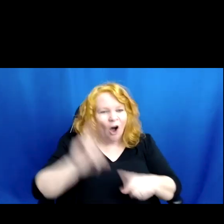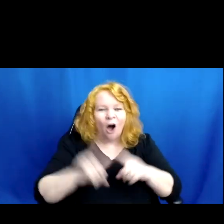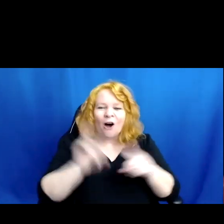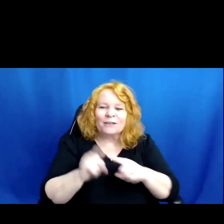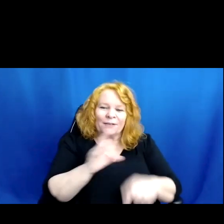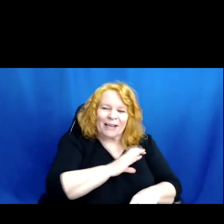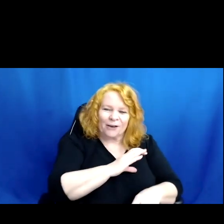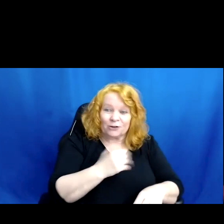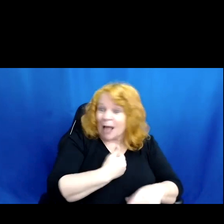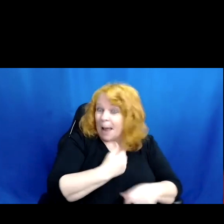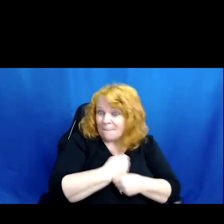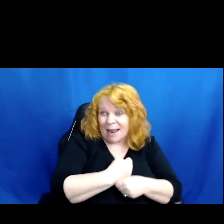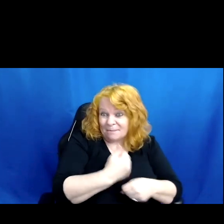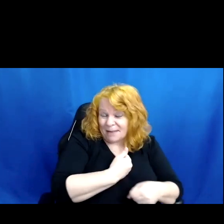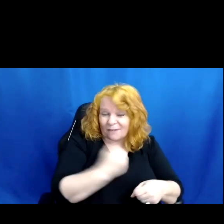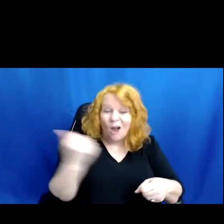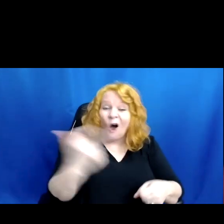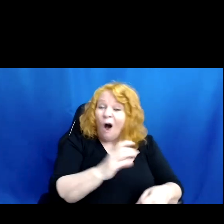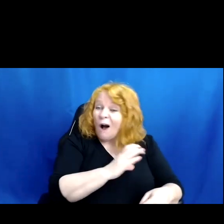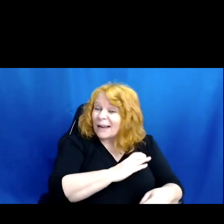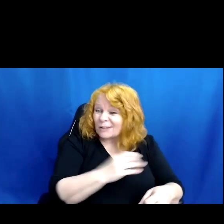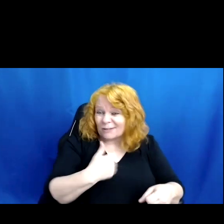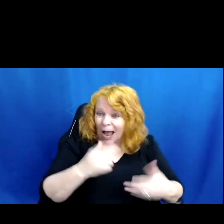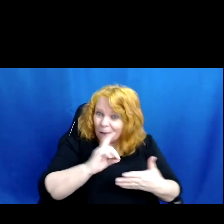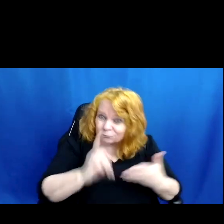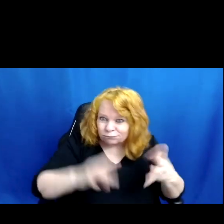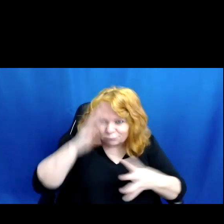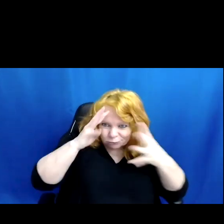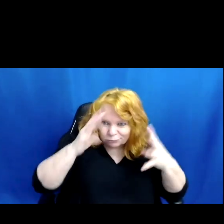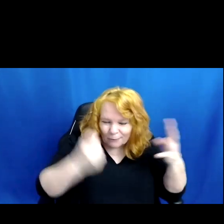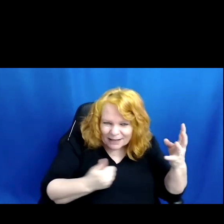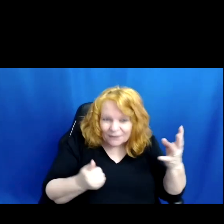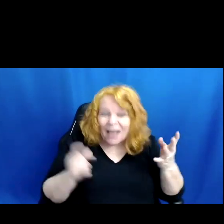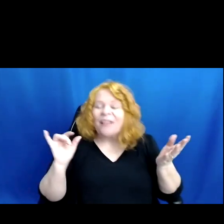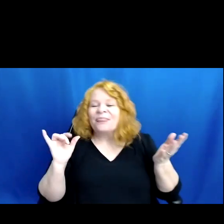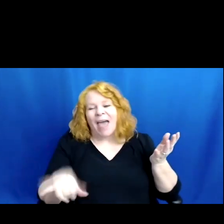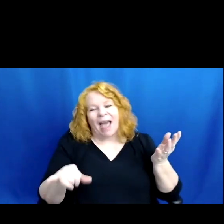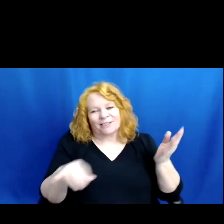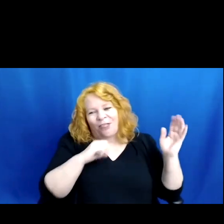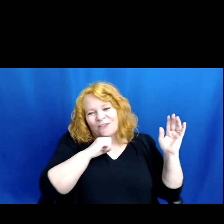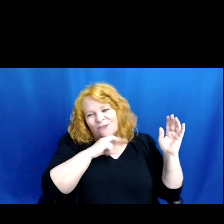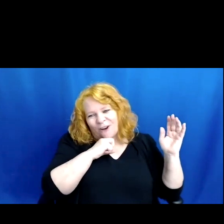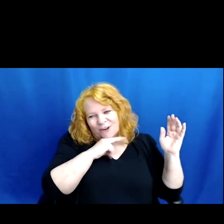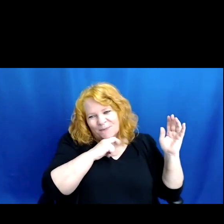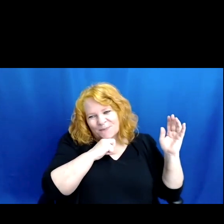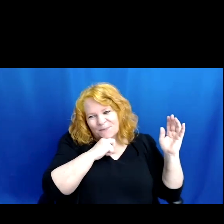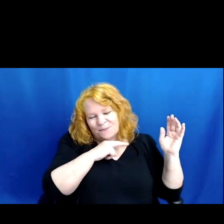All of the characters are ones I have designed and thought of. This is the frog. He is Marvin's friend.